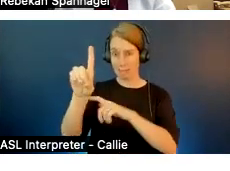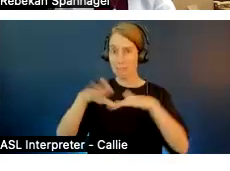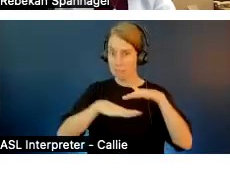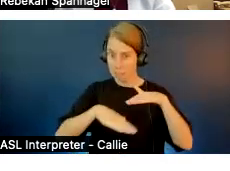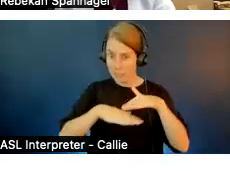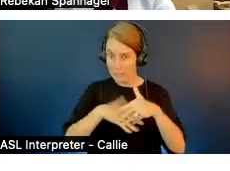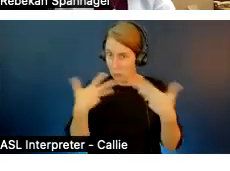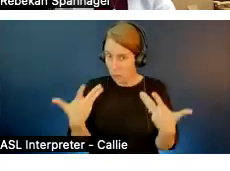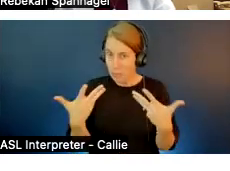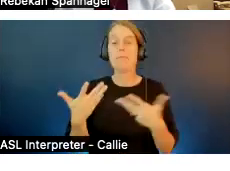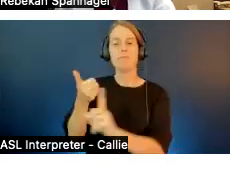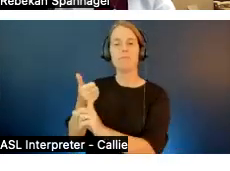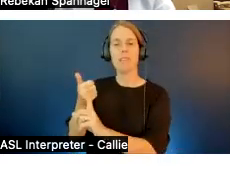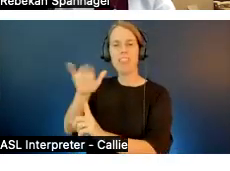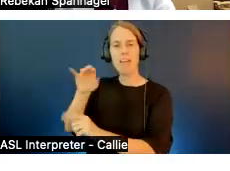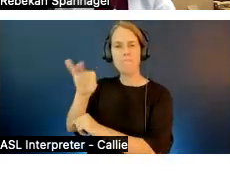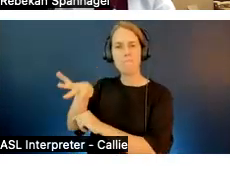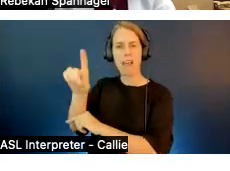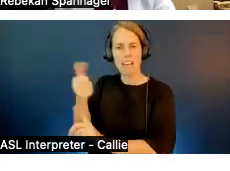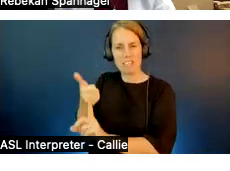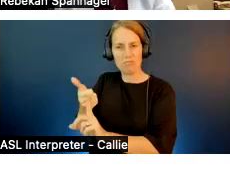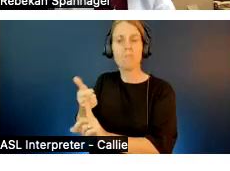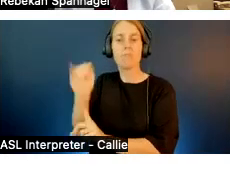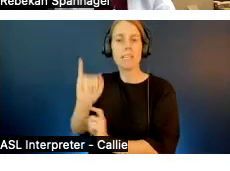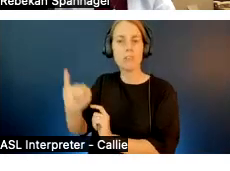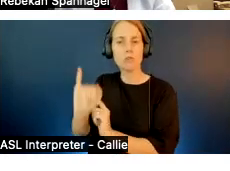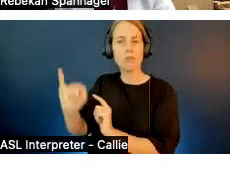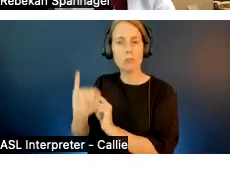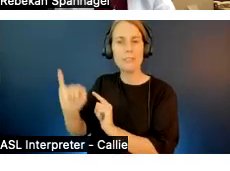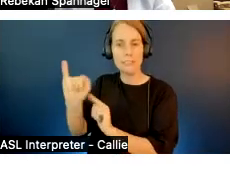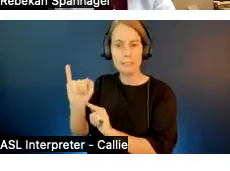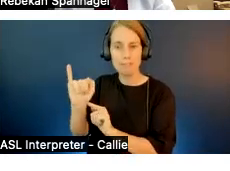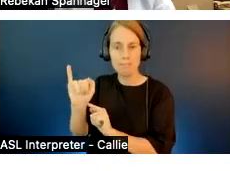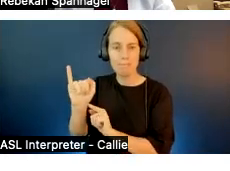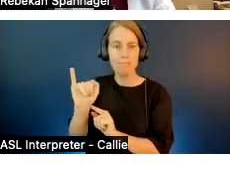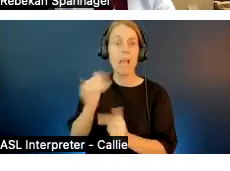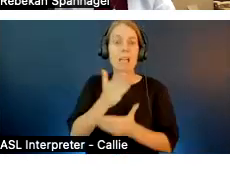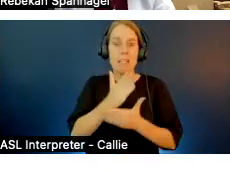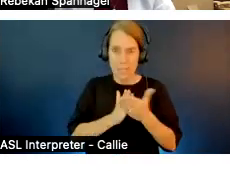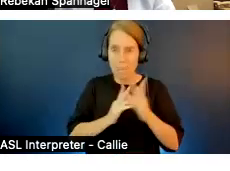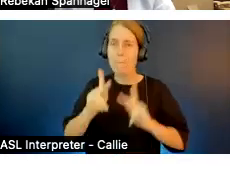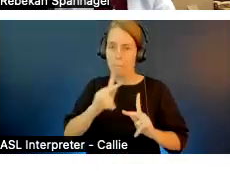insurance plan for certain groups of people in our country it provides health coverage to children